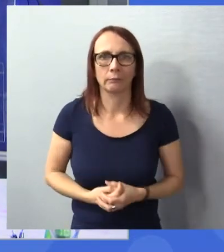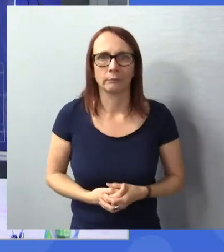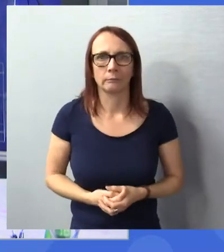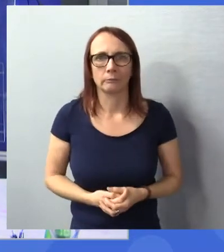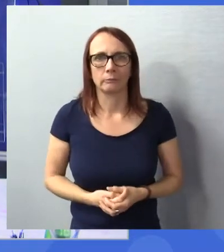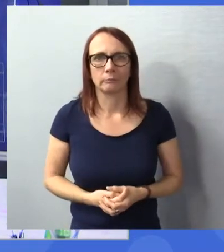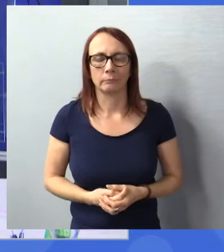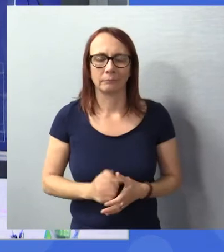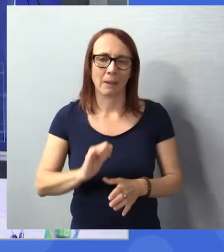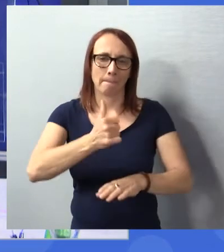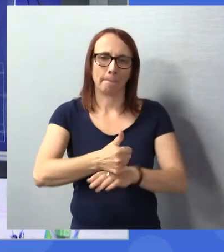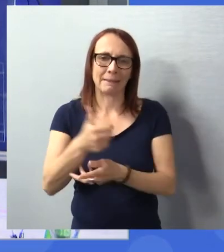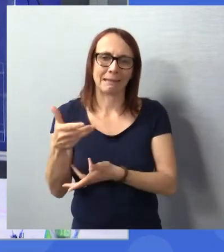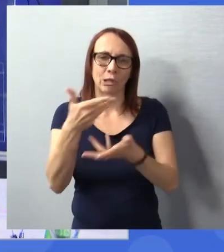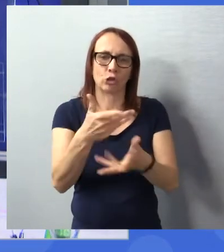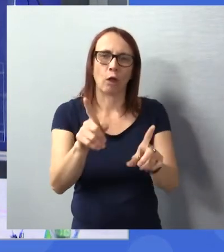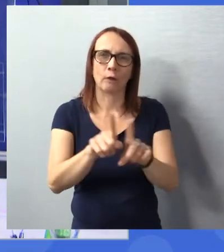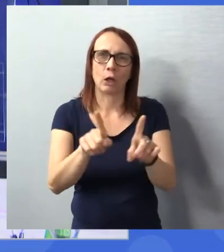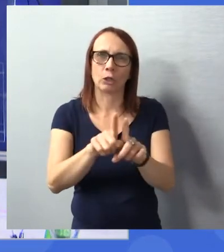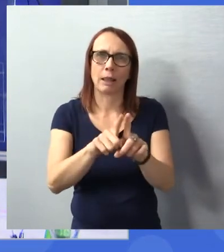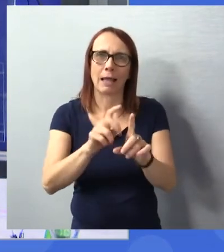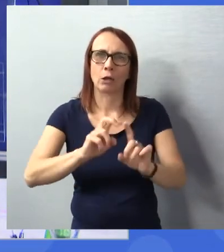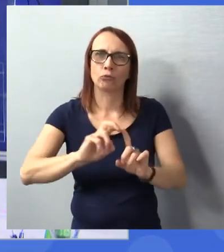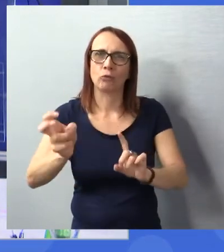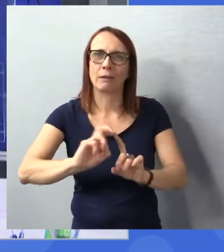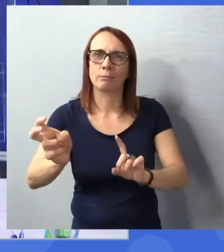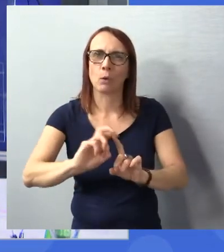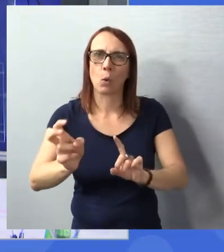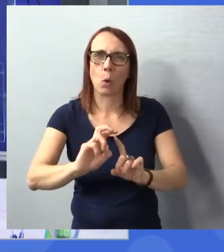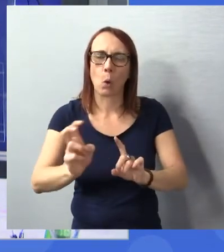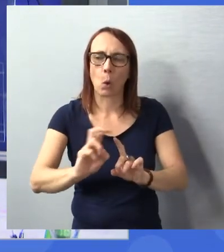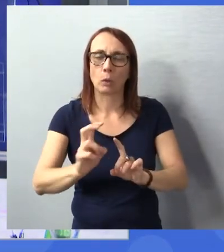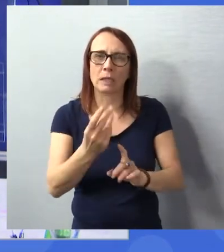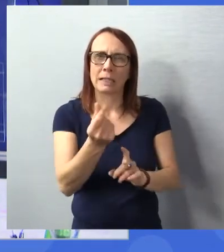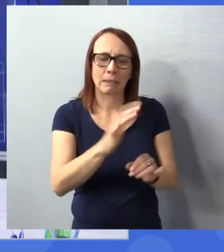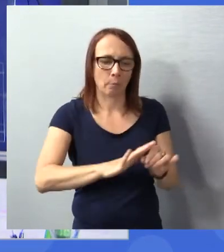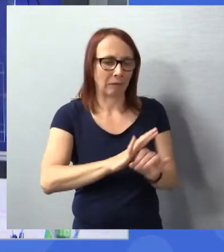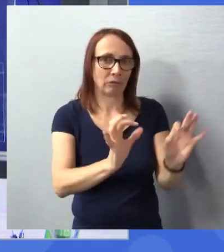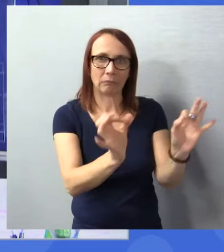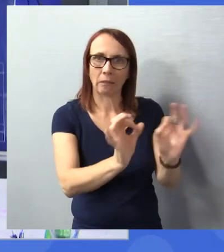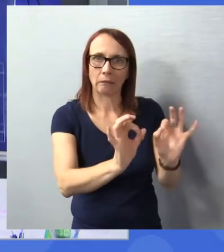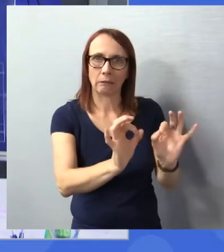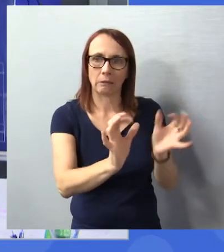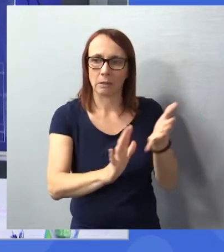services like Transport need to be provided well because they're cuddly armed and many places and that that needs to put people before profit was